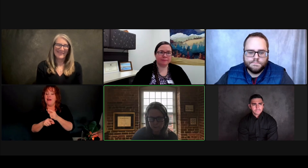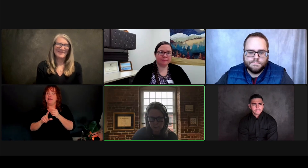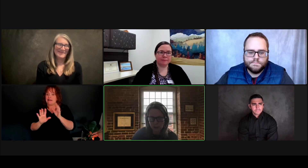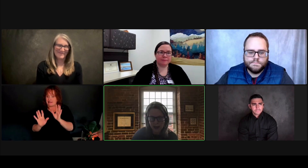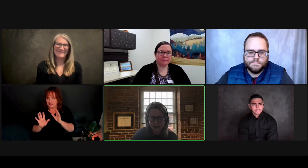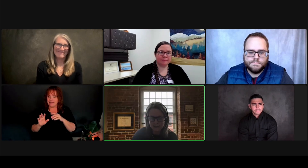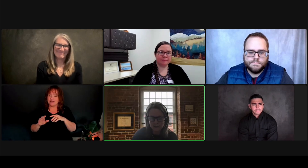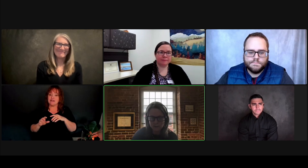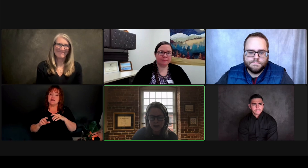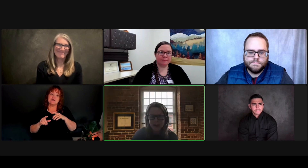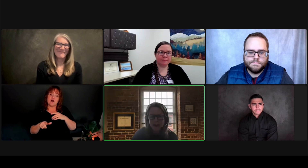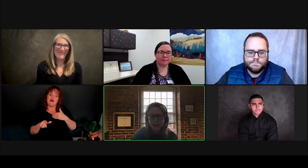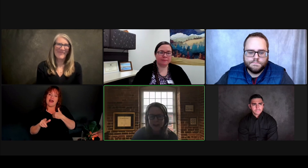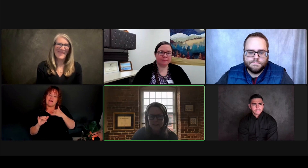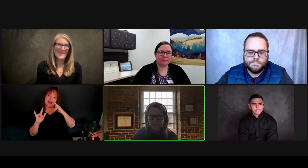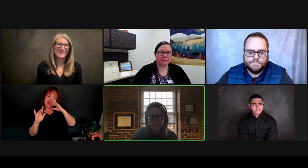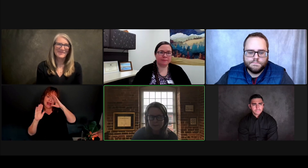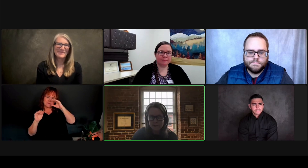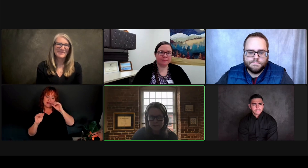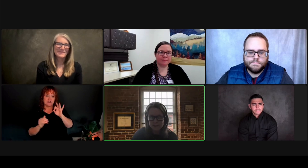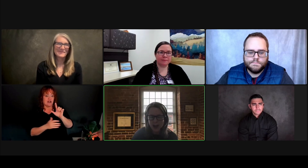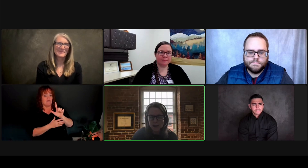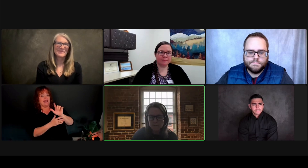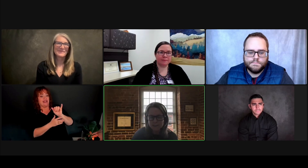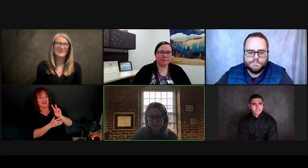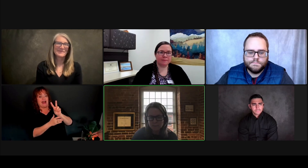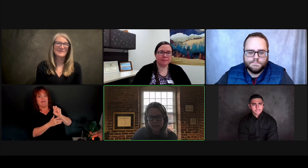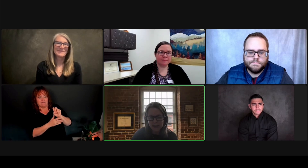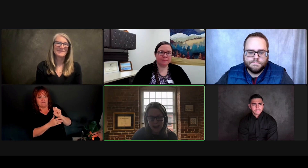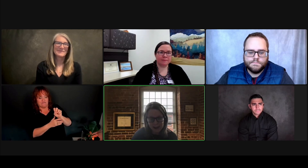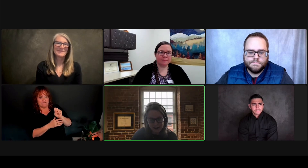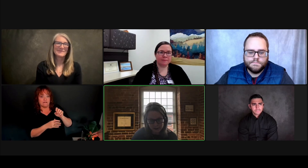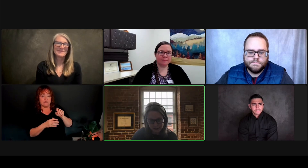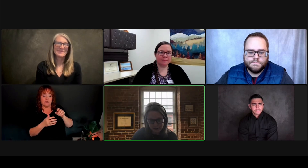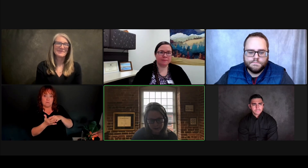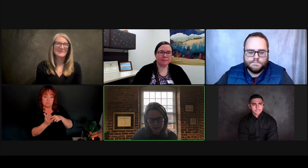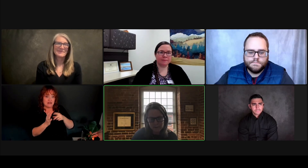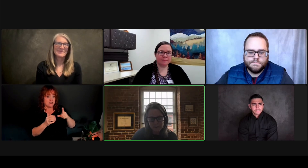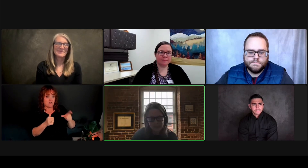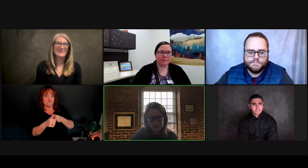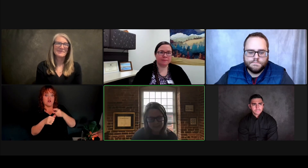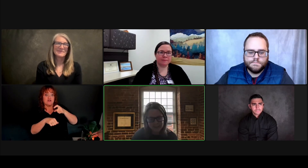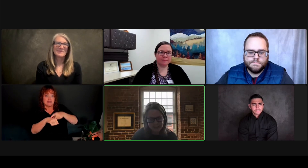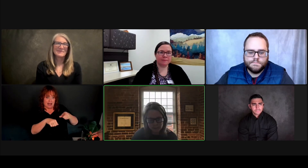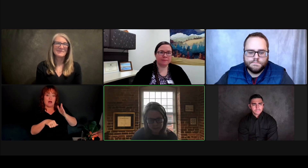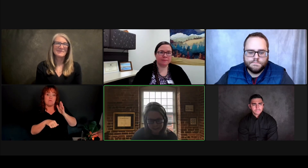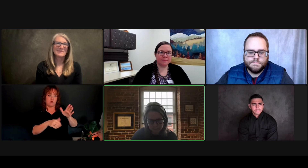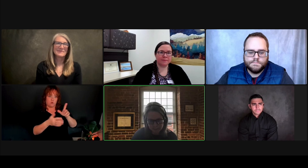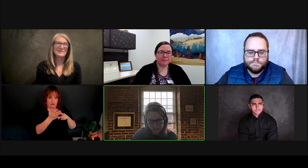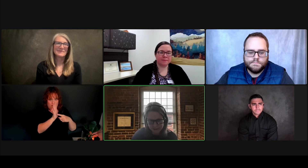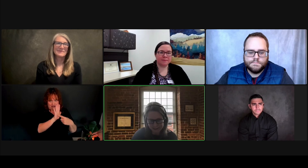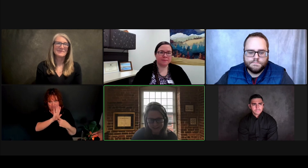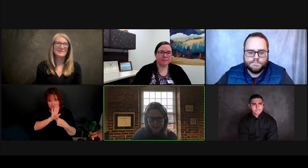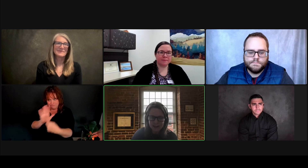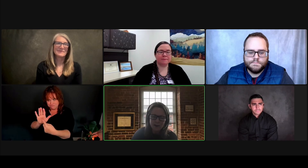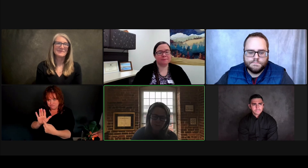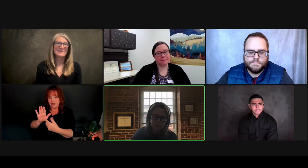to apply to the first time it's going to be aired with accessibility built in,